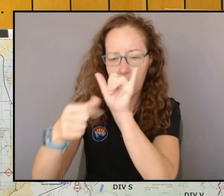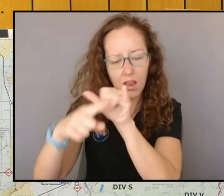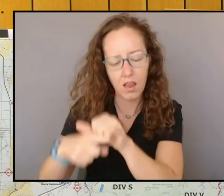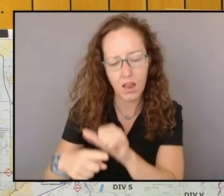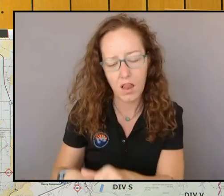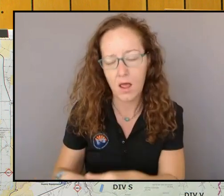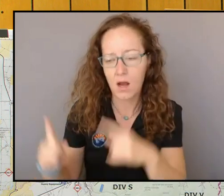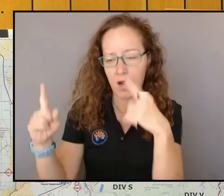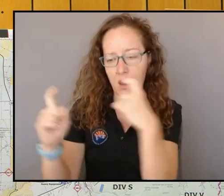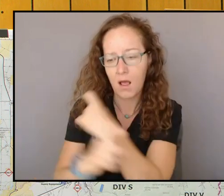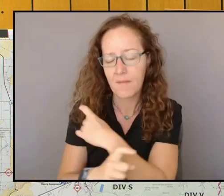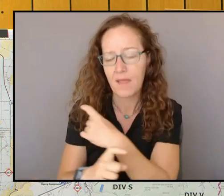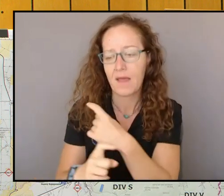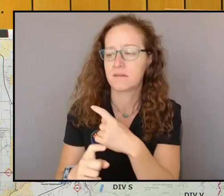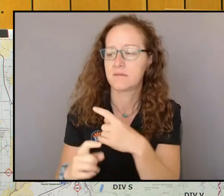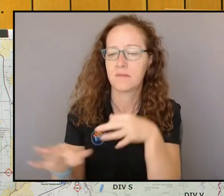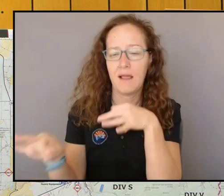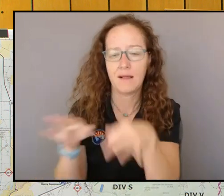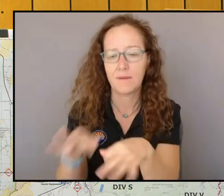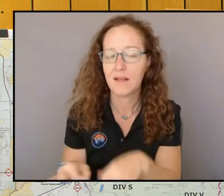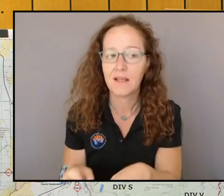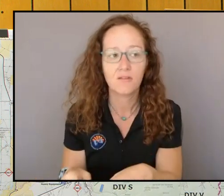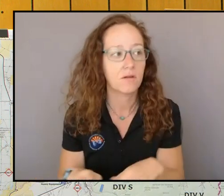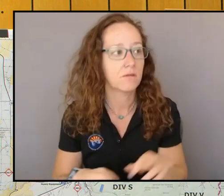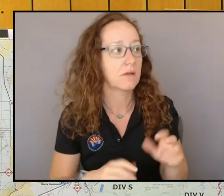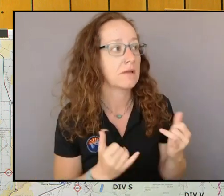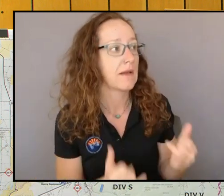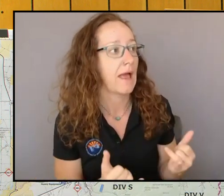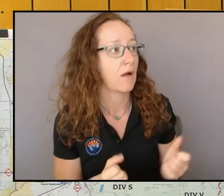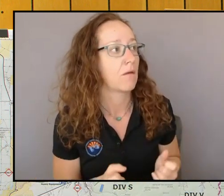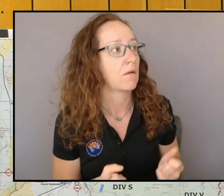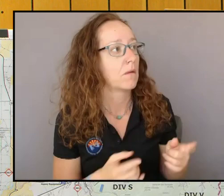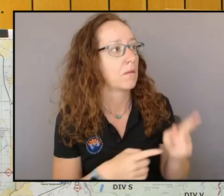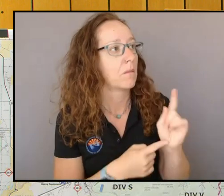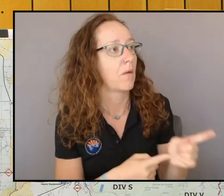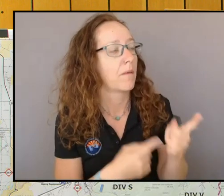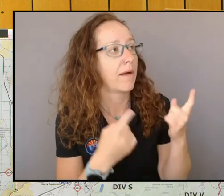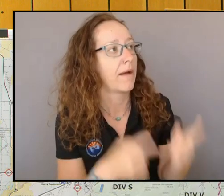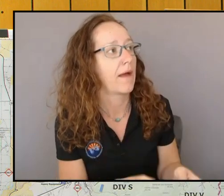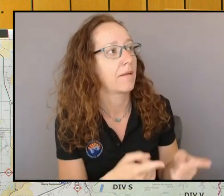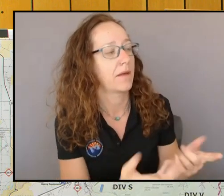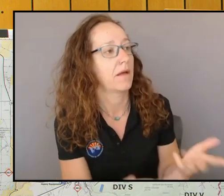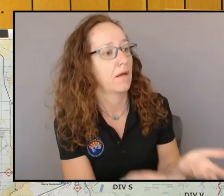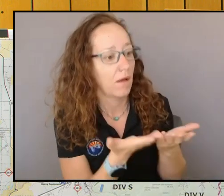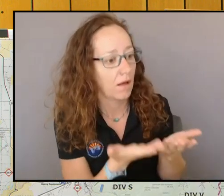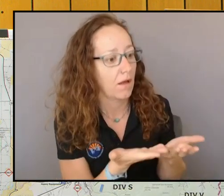it's not satisfactory. It leads to confusion. It leads to different interpretations. And frankly, it leads to bad